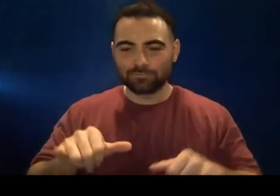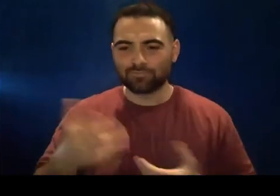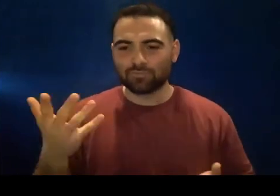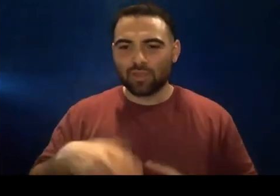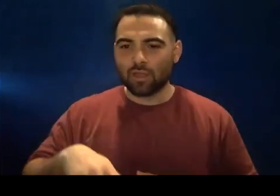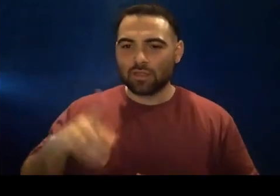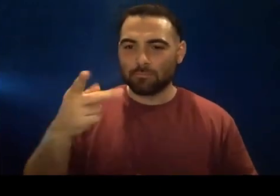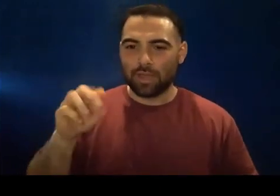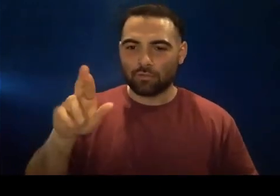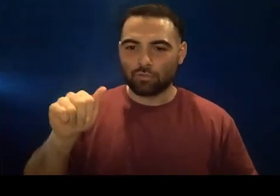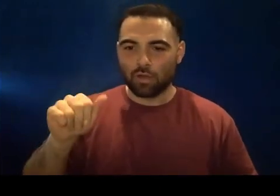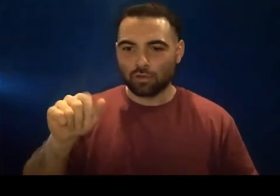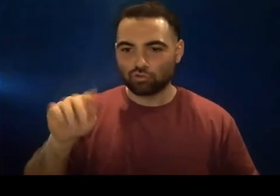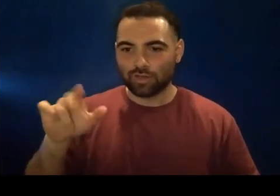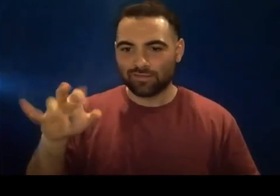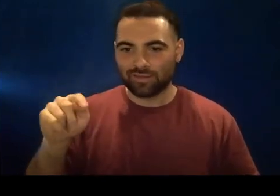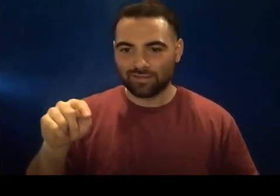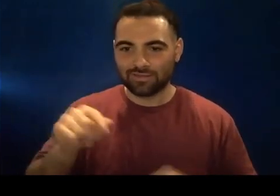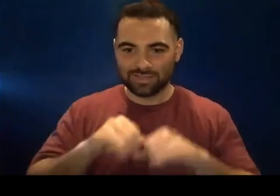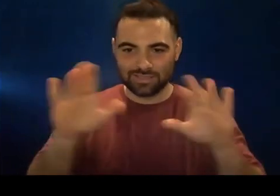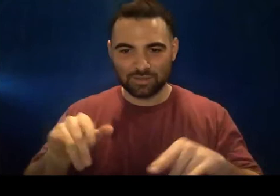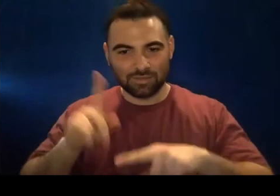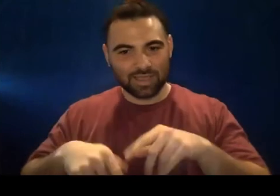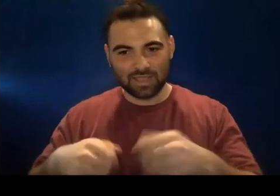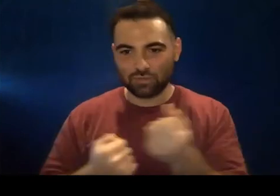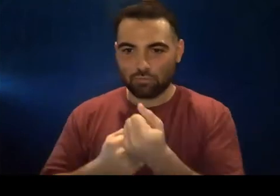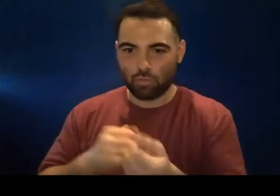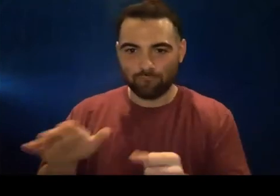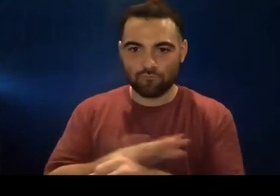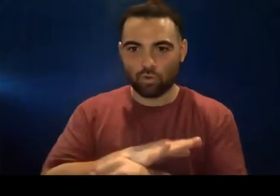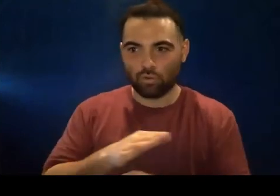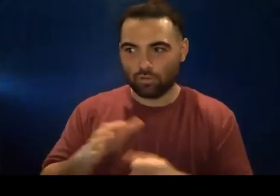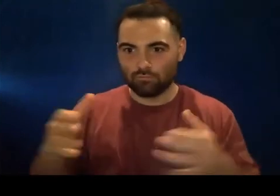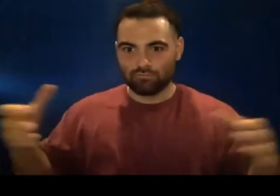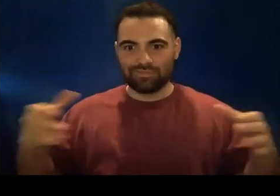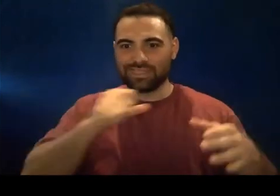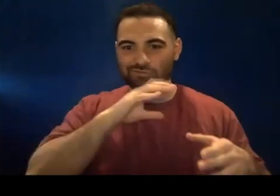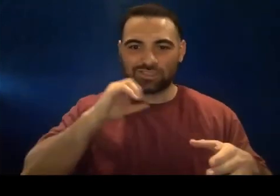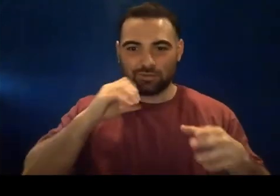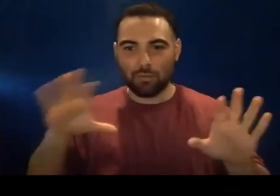of older people who may think that they can like rely on the system that they don't know much about